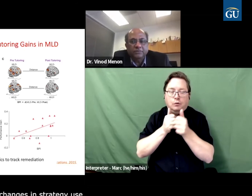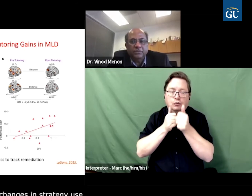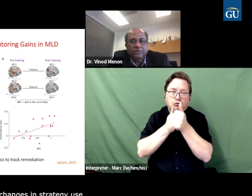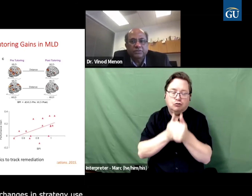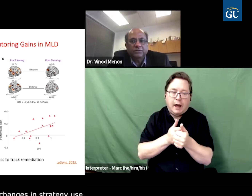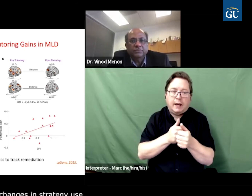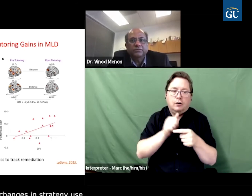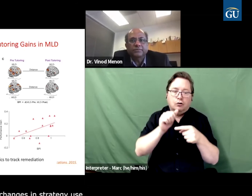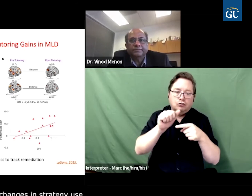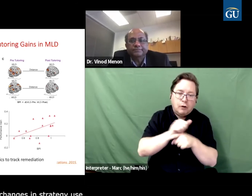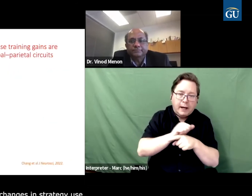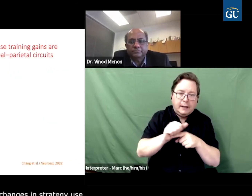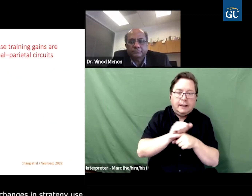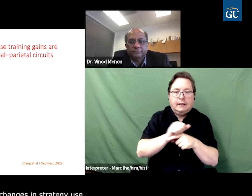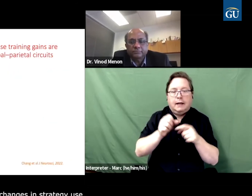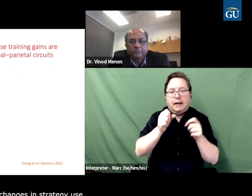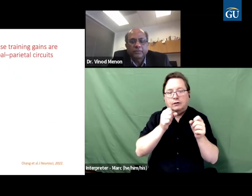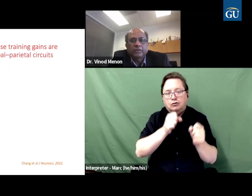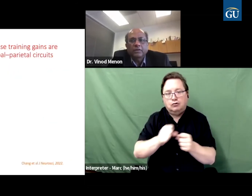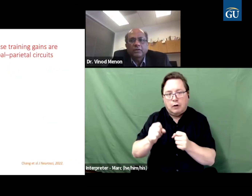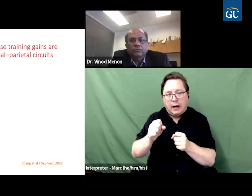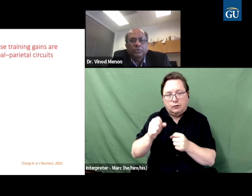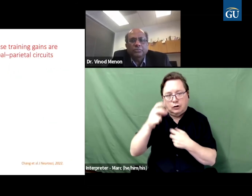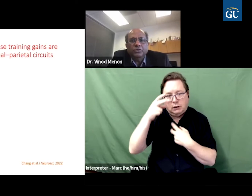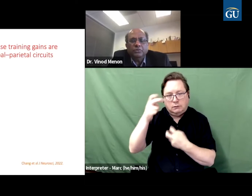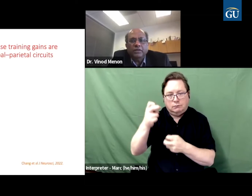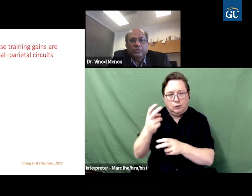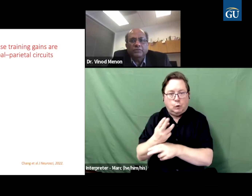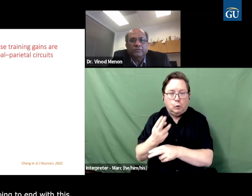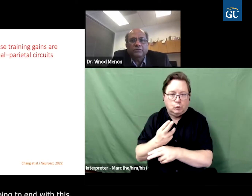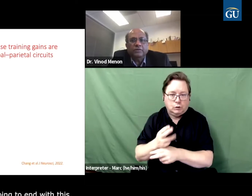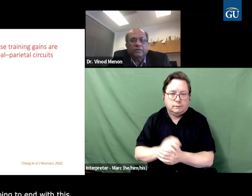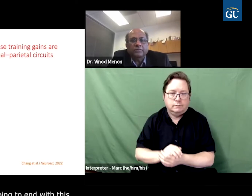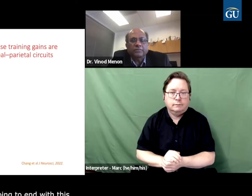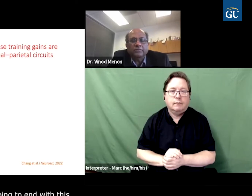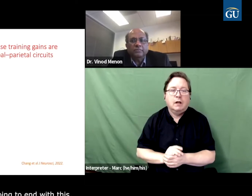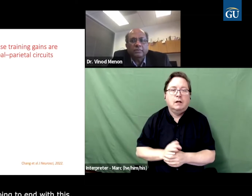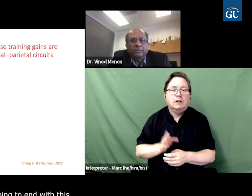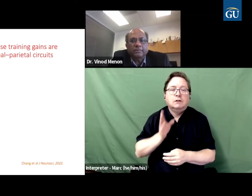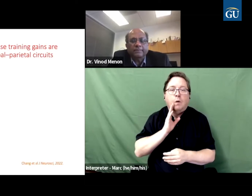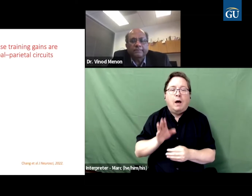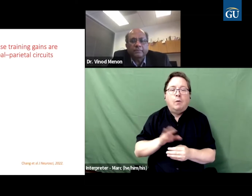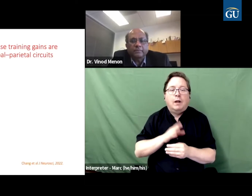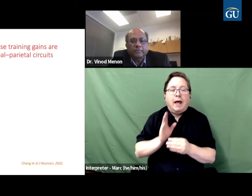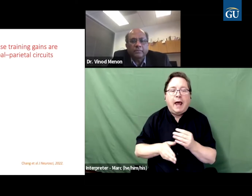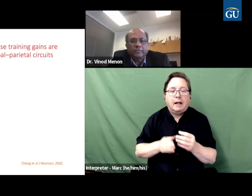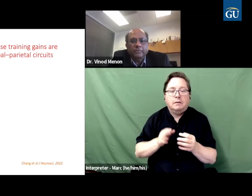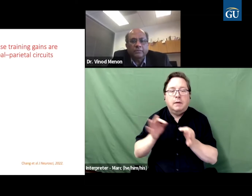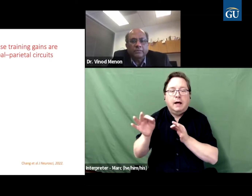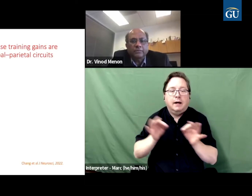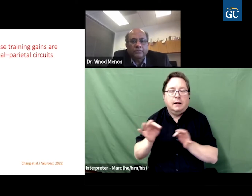and changes in strategy use so i'm going to end with this